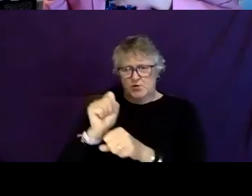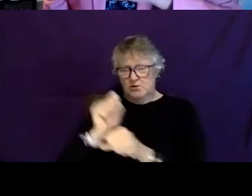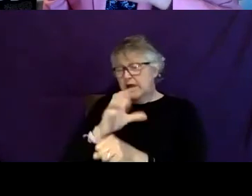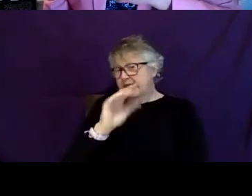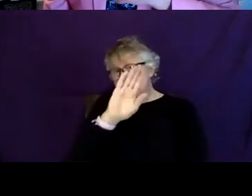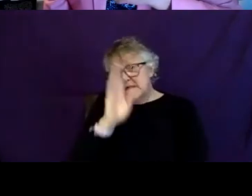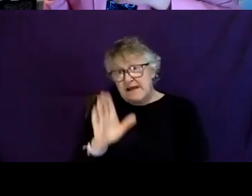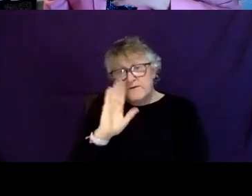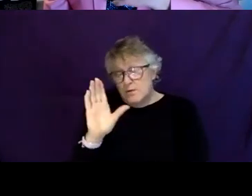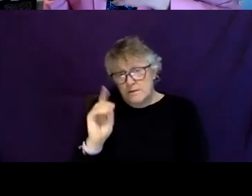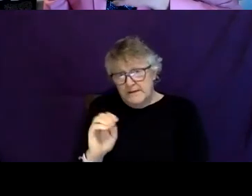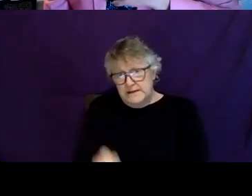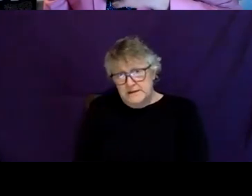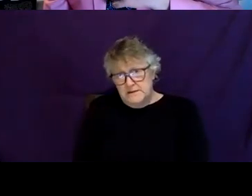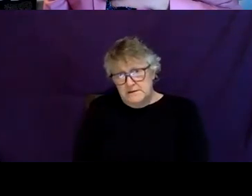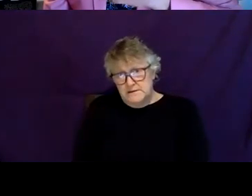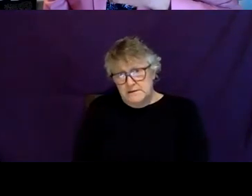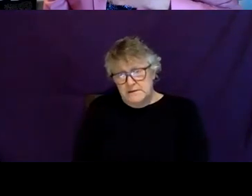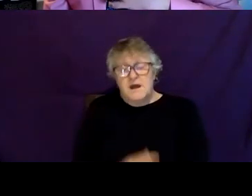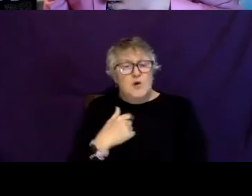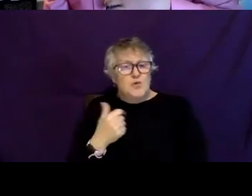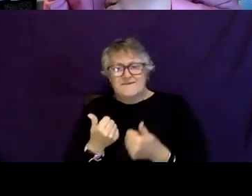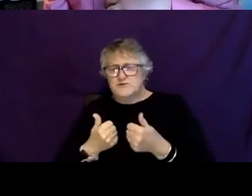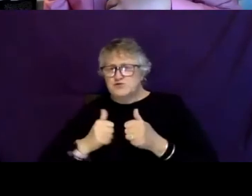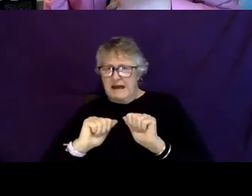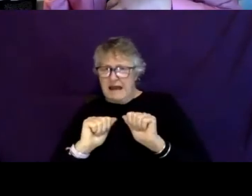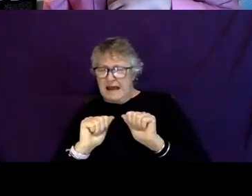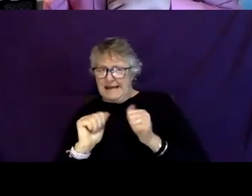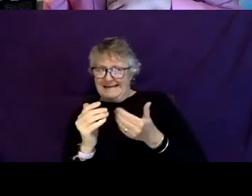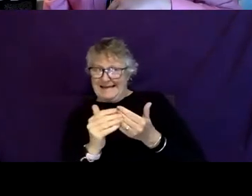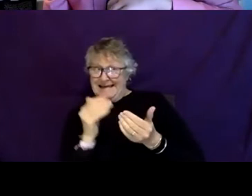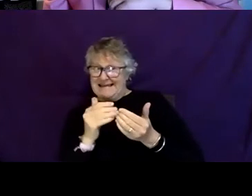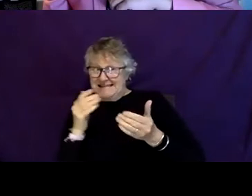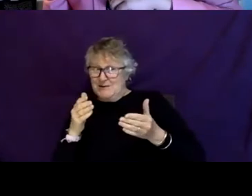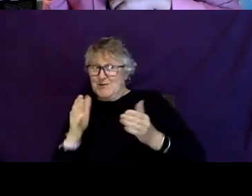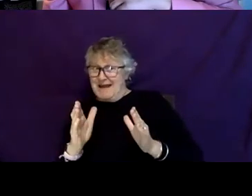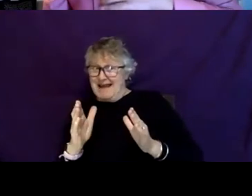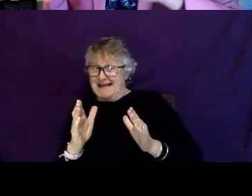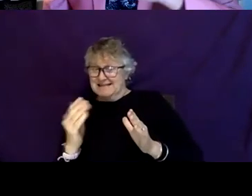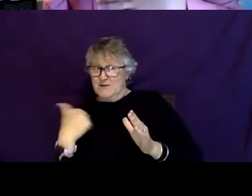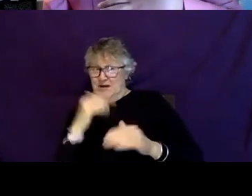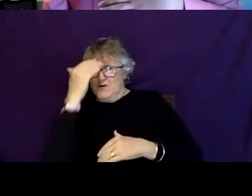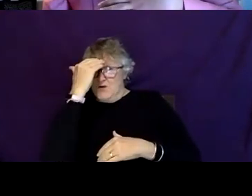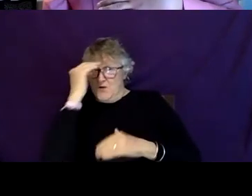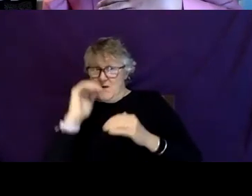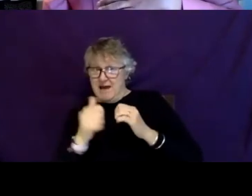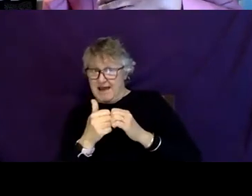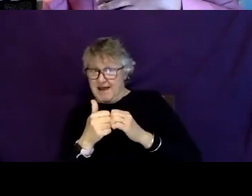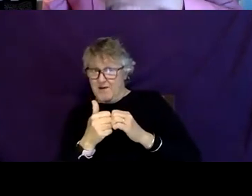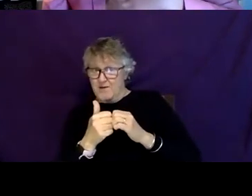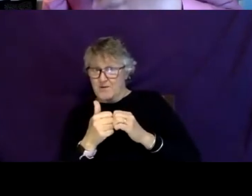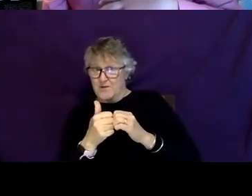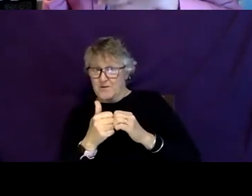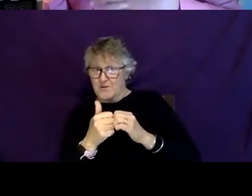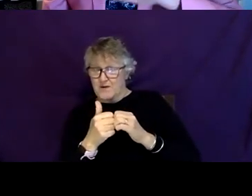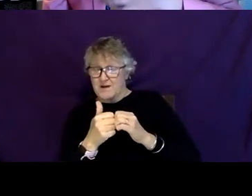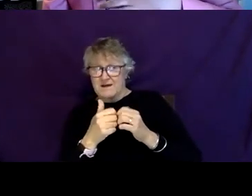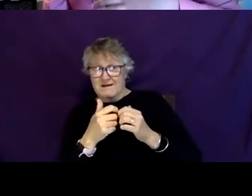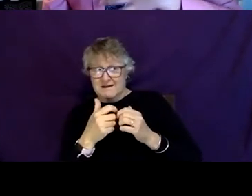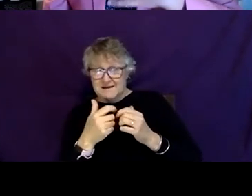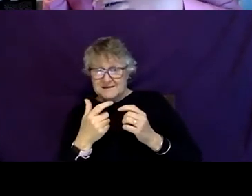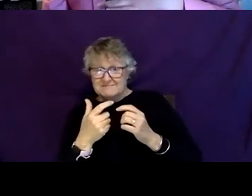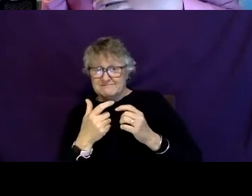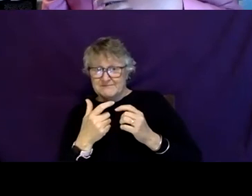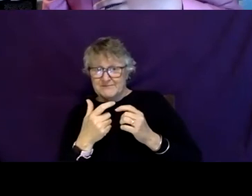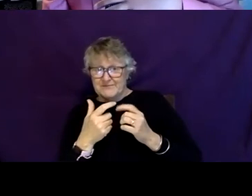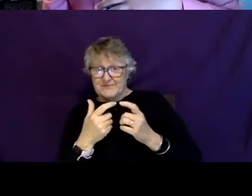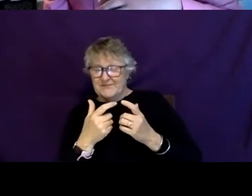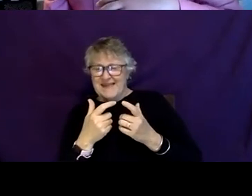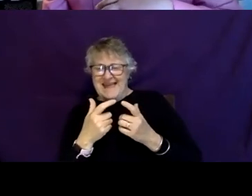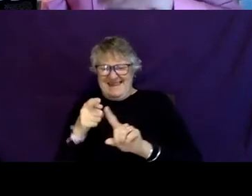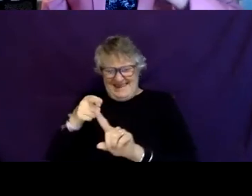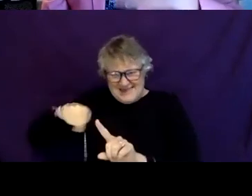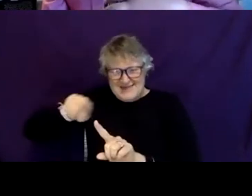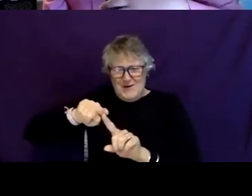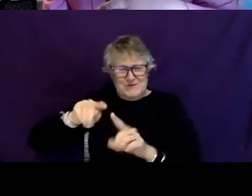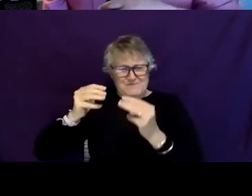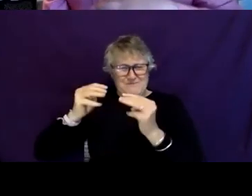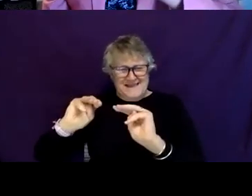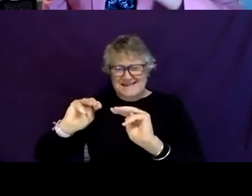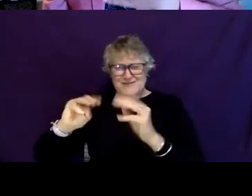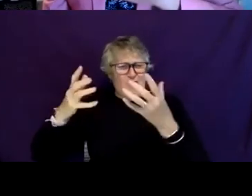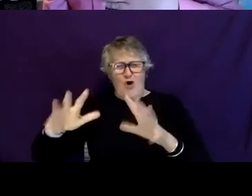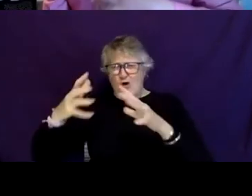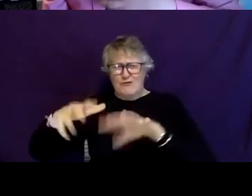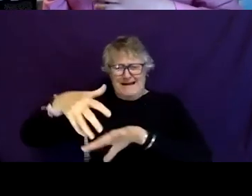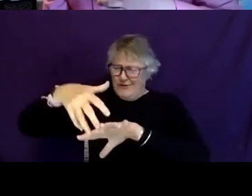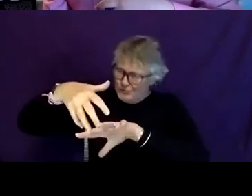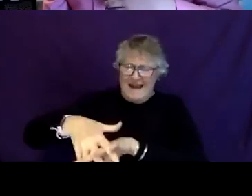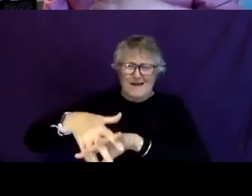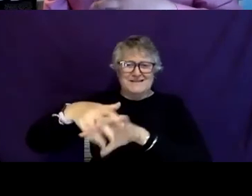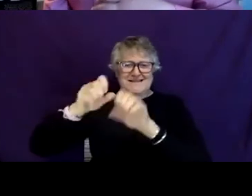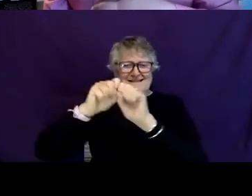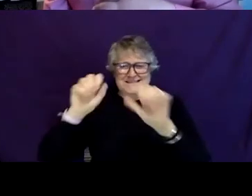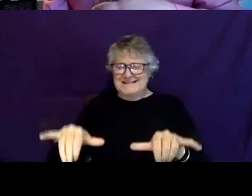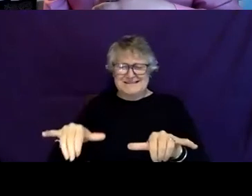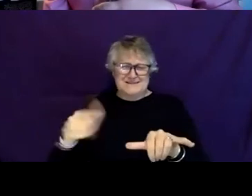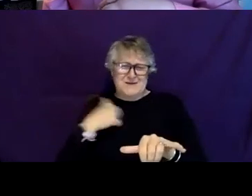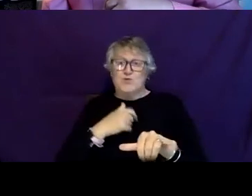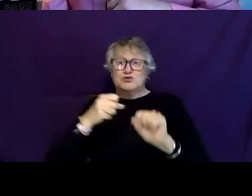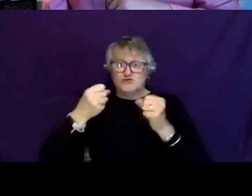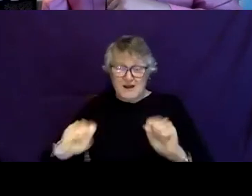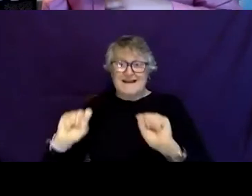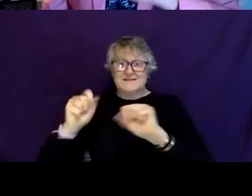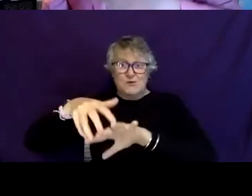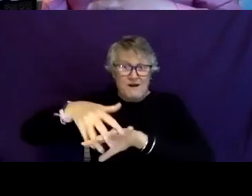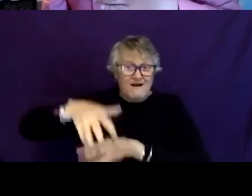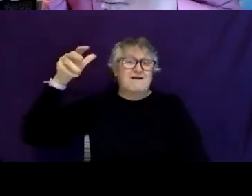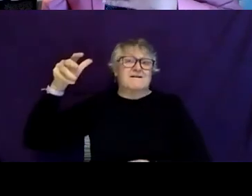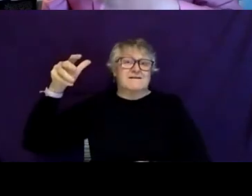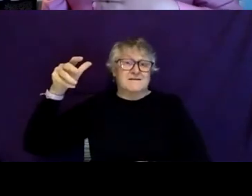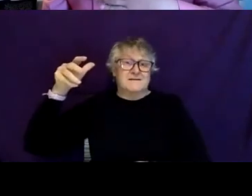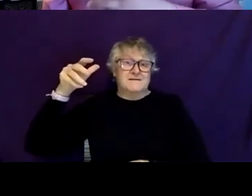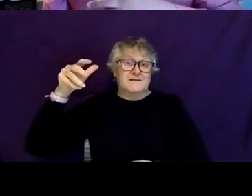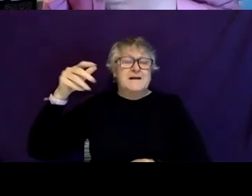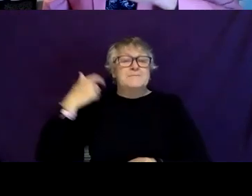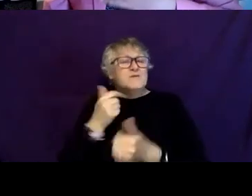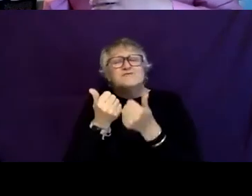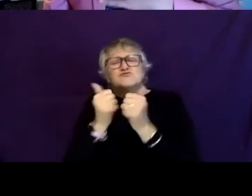We've tried the, the easiest ways we know how, which are those methods in themselves are grounded in systems that we are trying to dismantle but it's the way we know how to often approach those folks, and we have tried to speak that language to get them